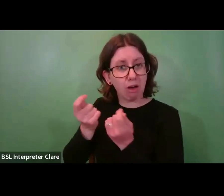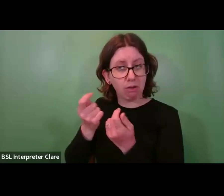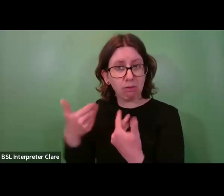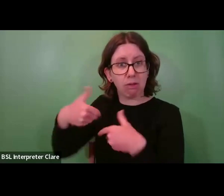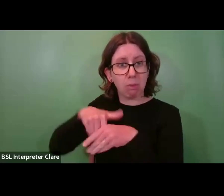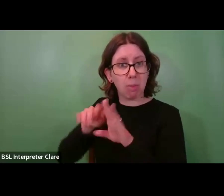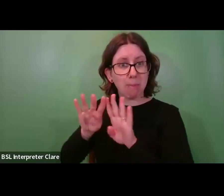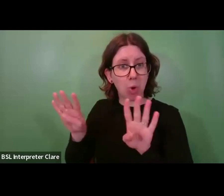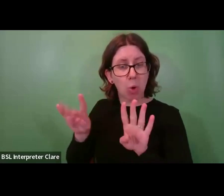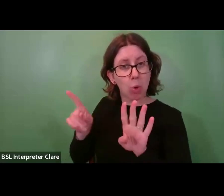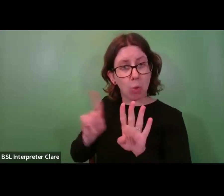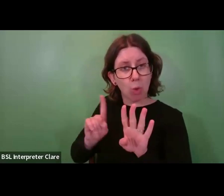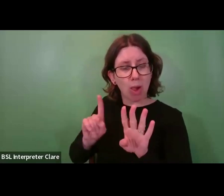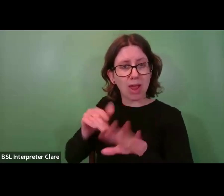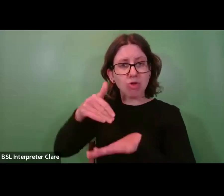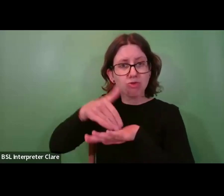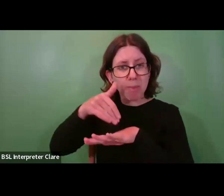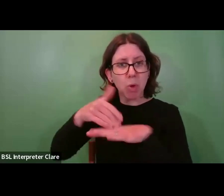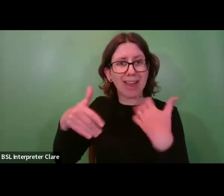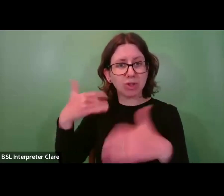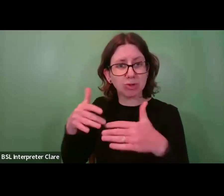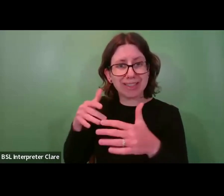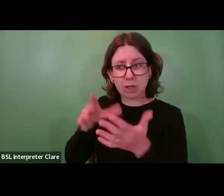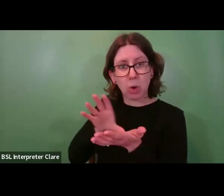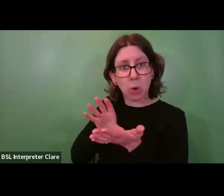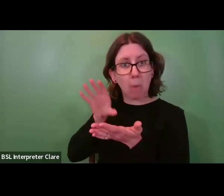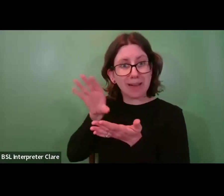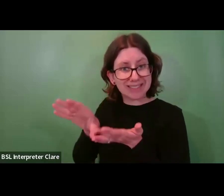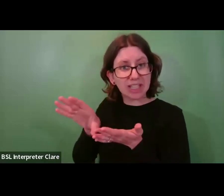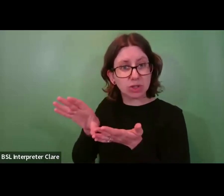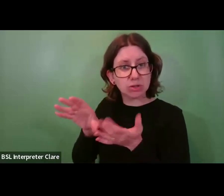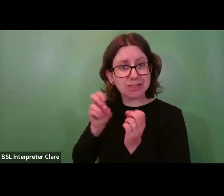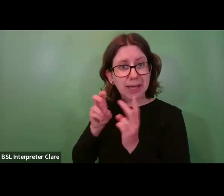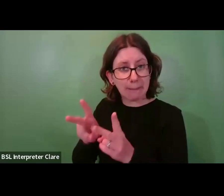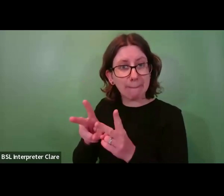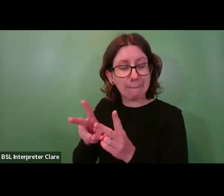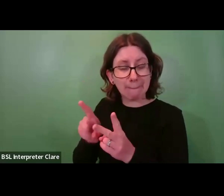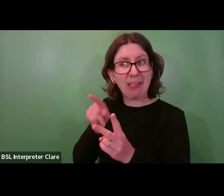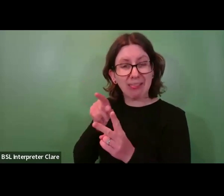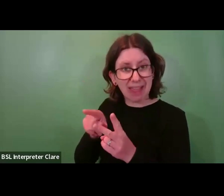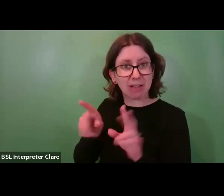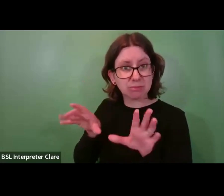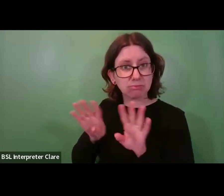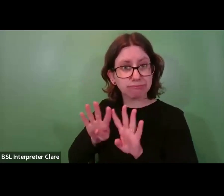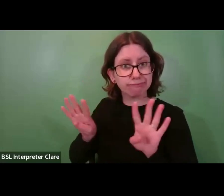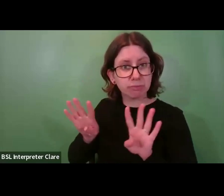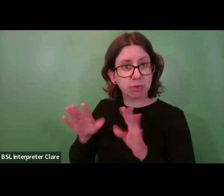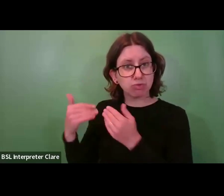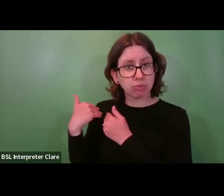something called the Criminal Injuries Compensation Scheme, which is responsible for making payments to victims of crime.